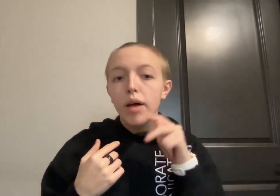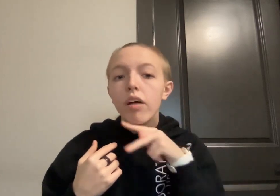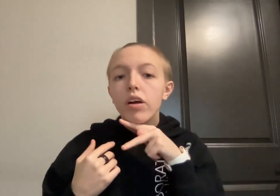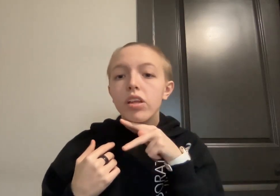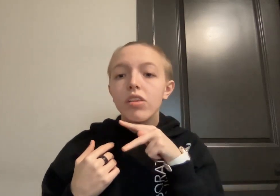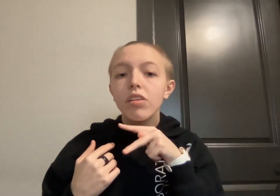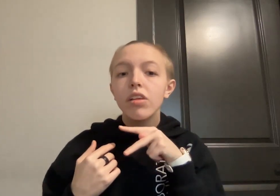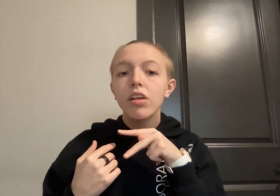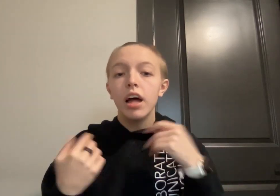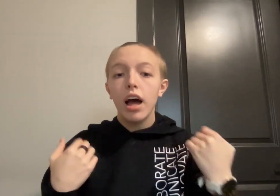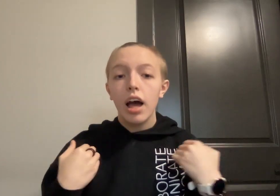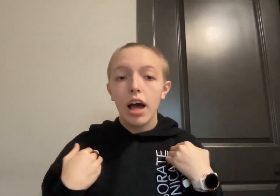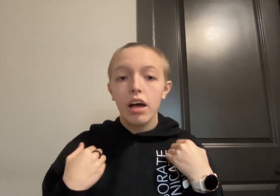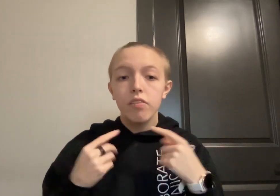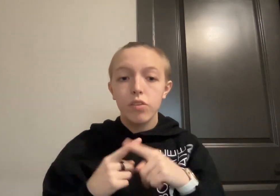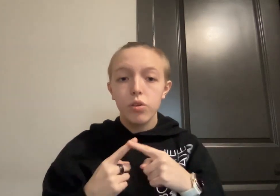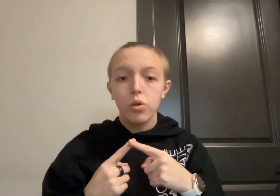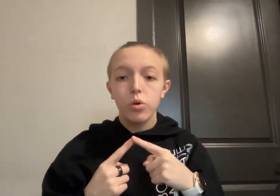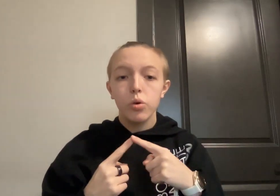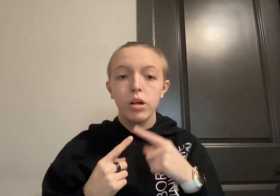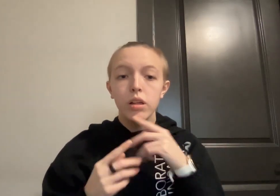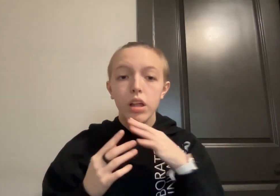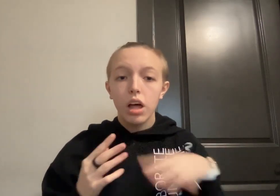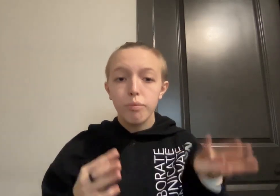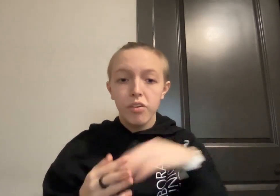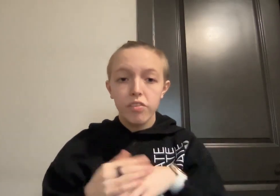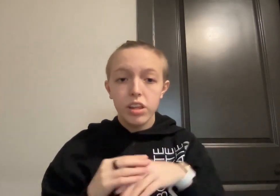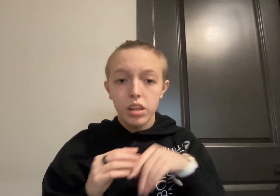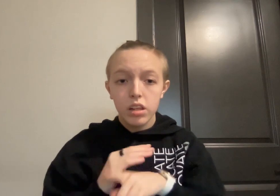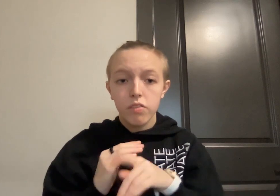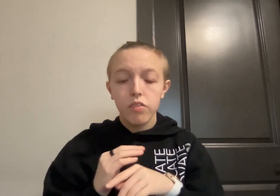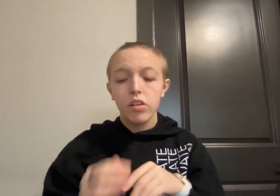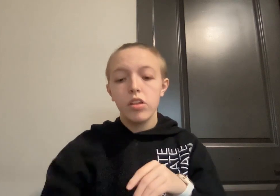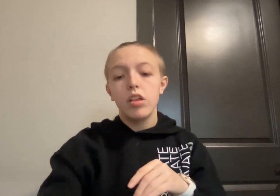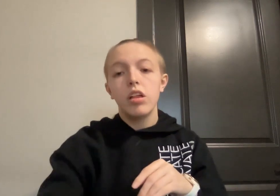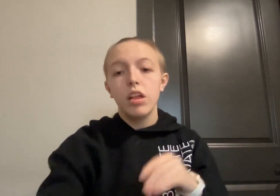parents have to be involved in deaf culture